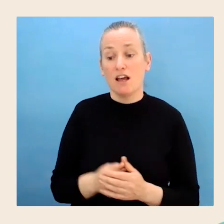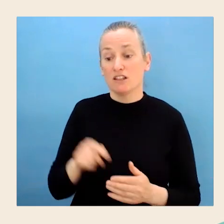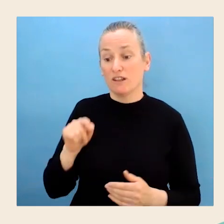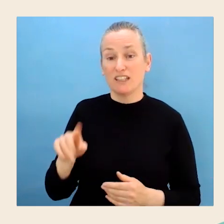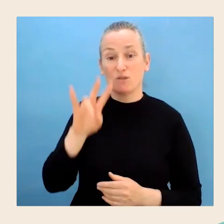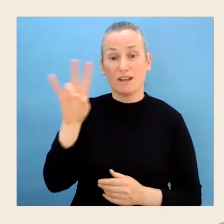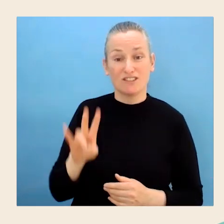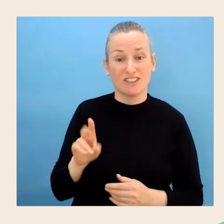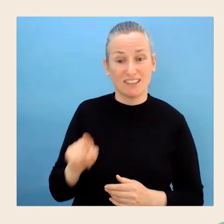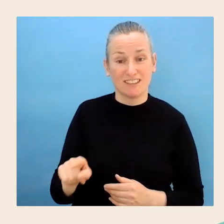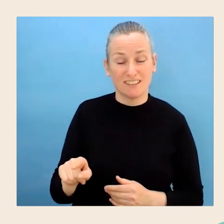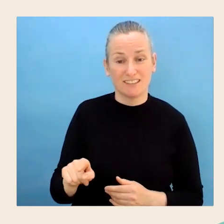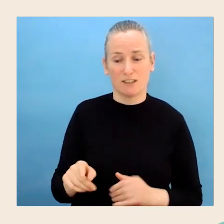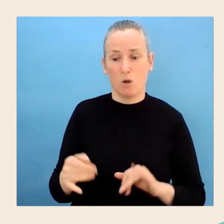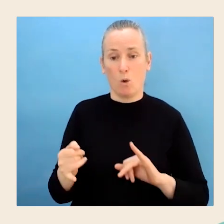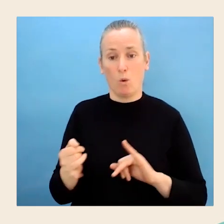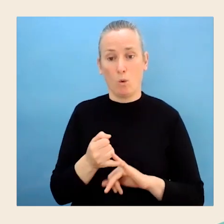if your written or recorded